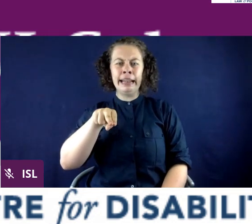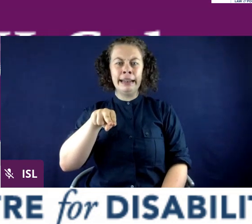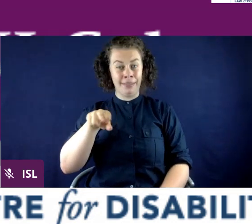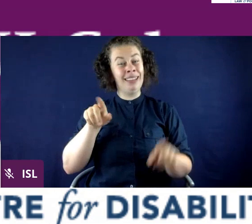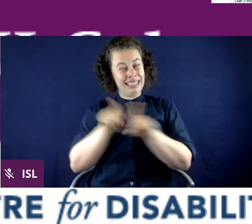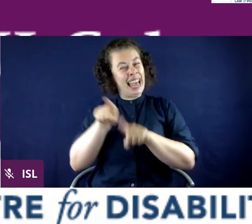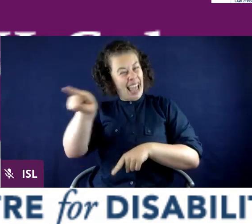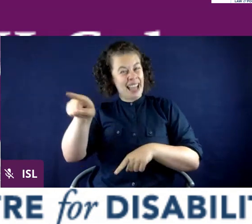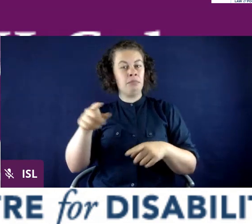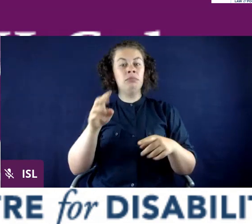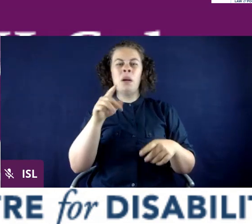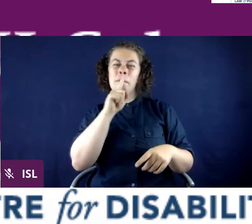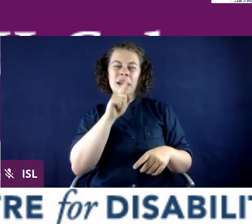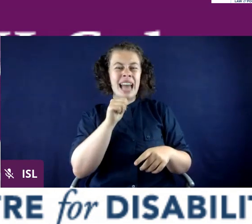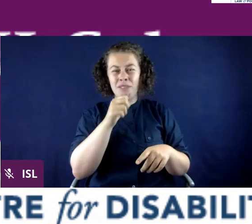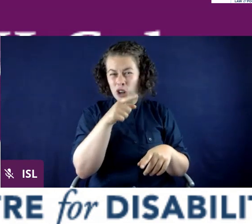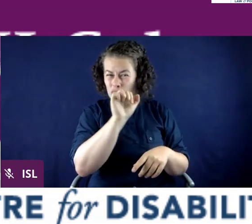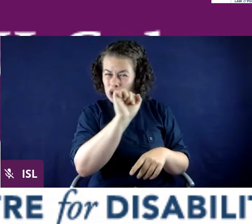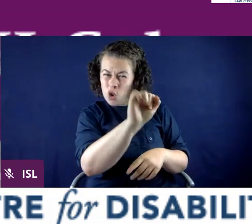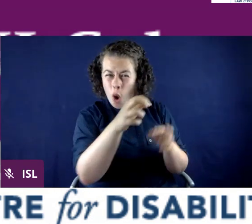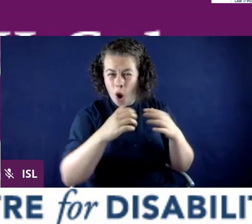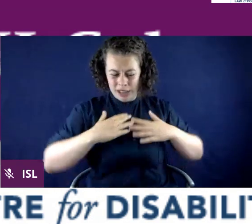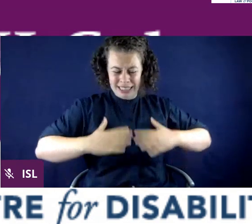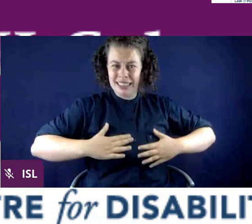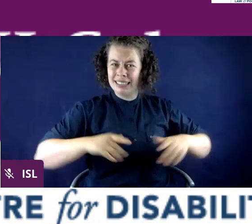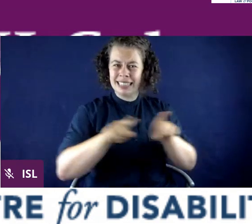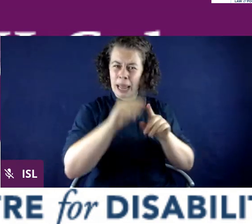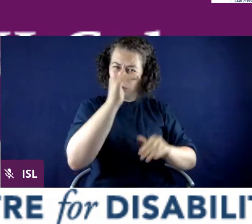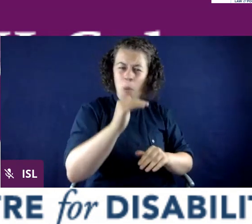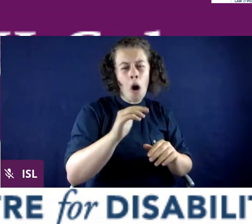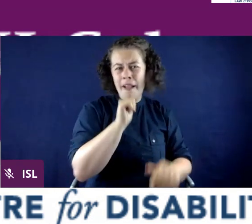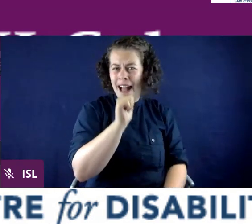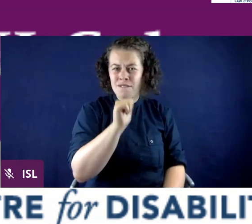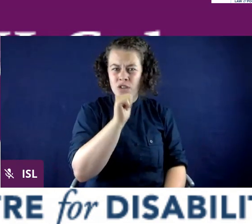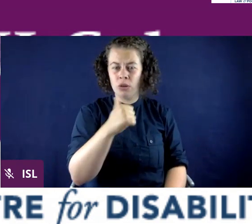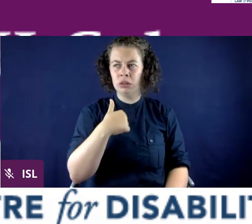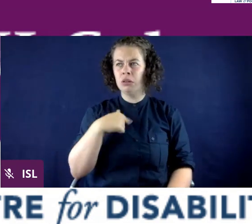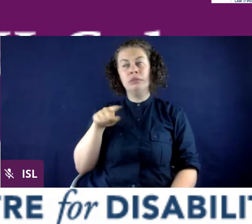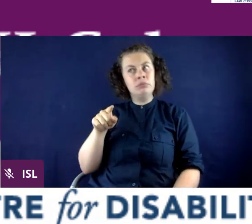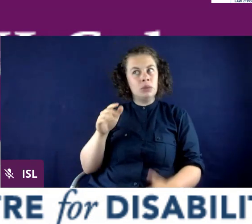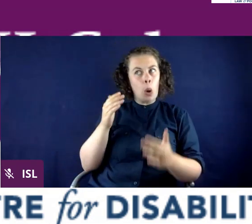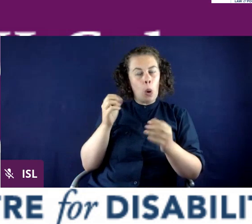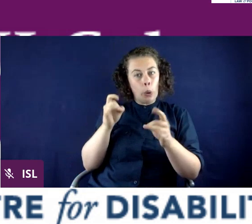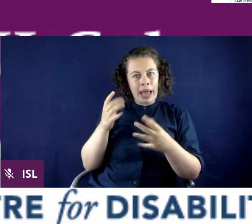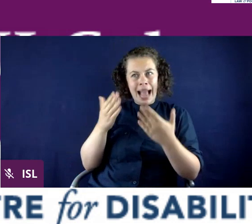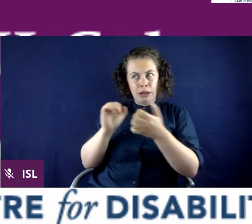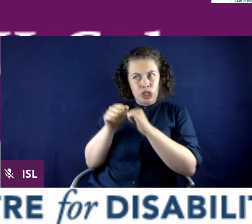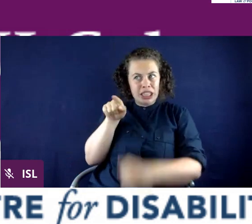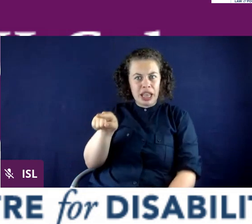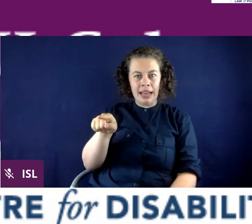That is a dangerous question to ask because the question you get may not be the one that you